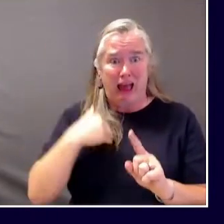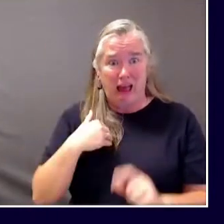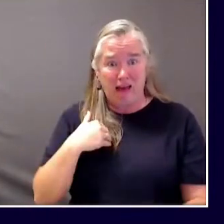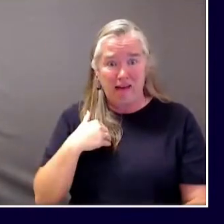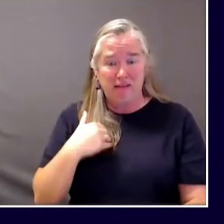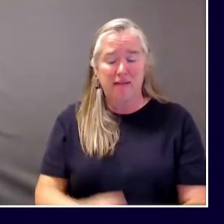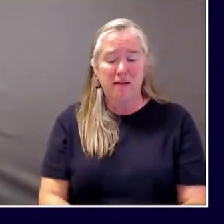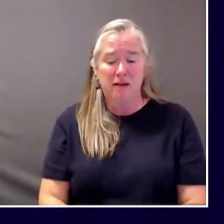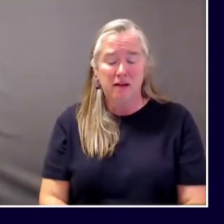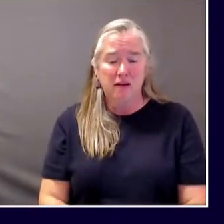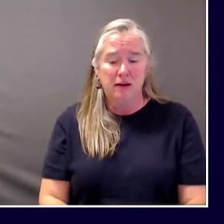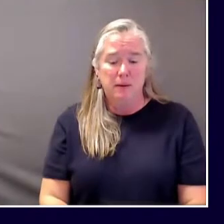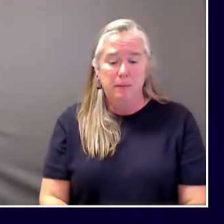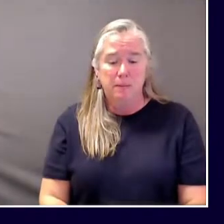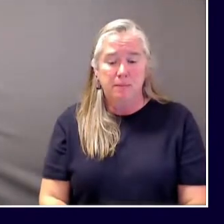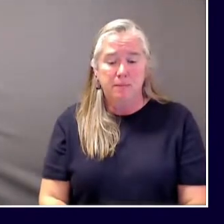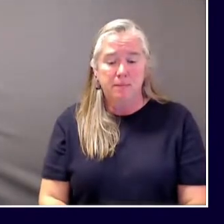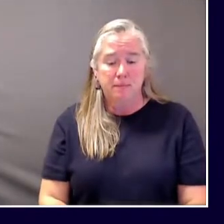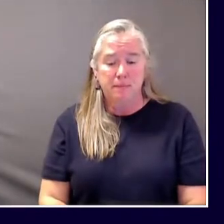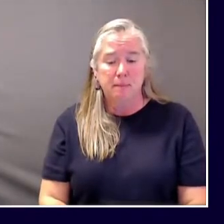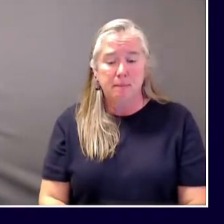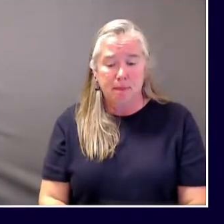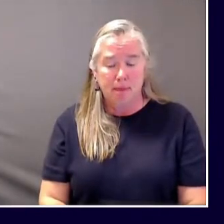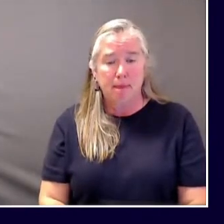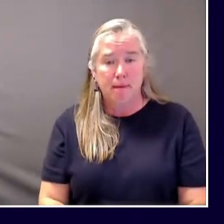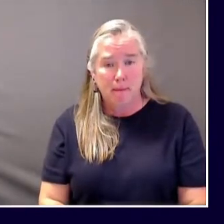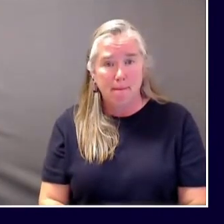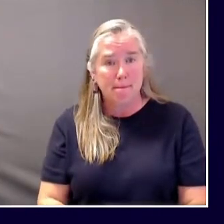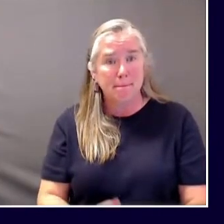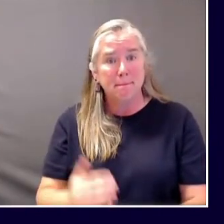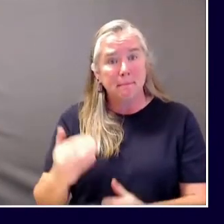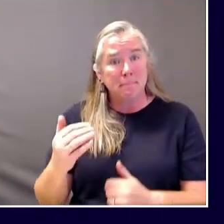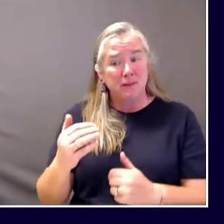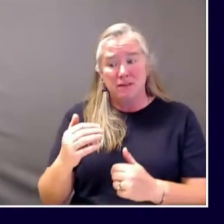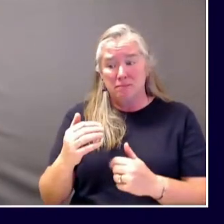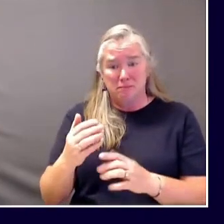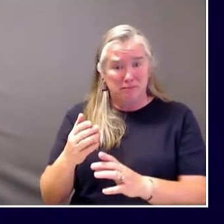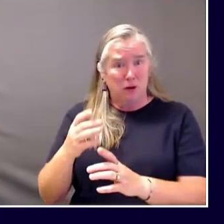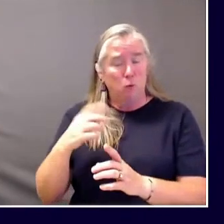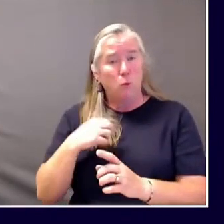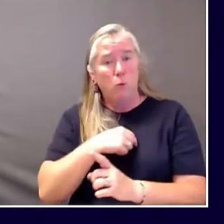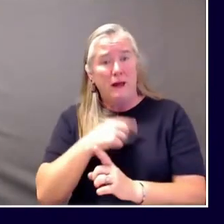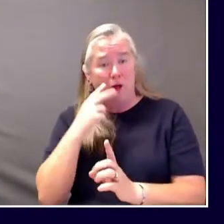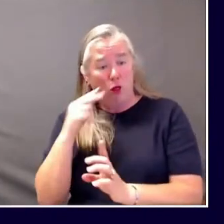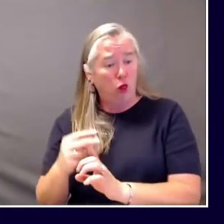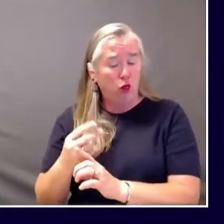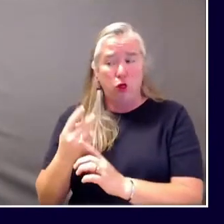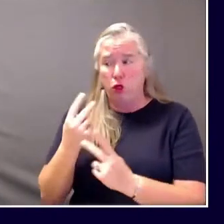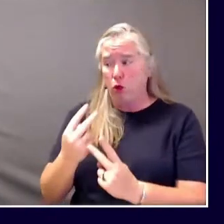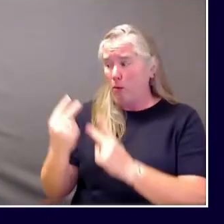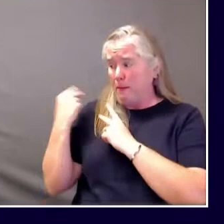the last time we had more than that